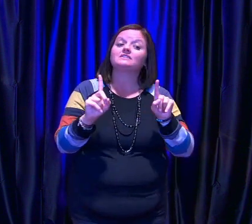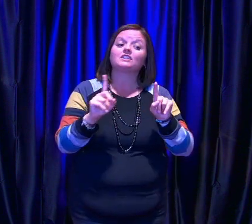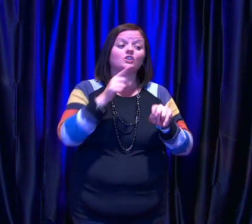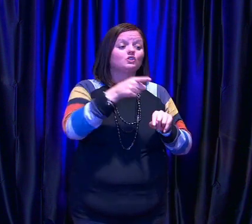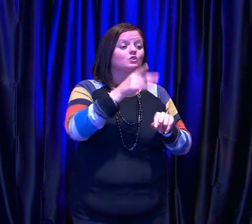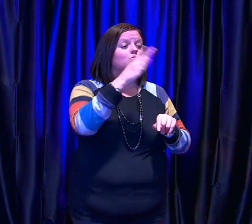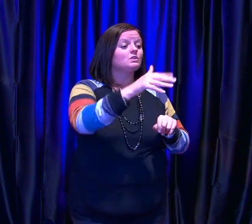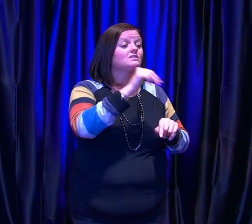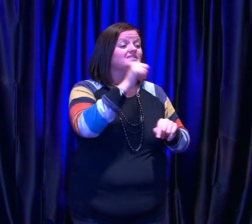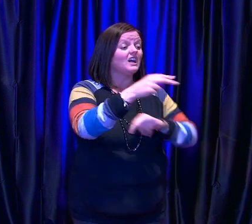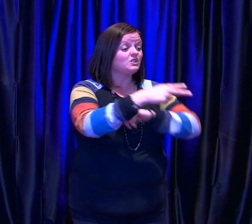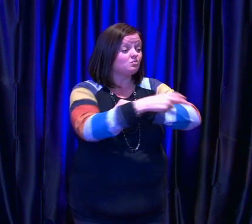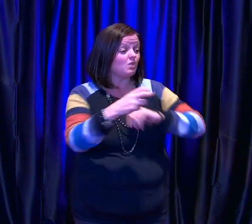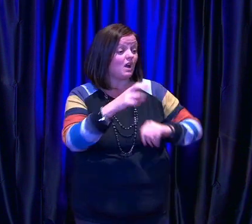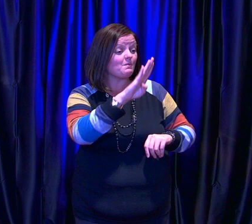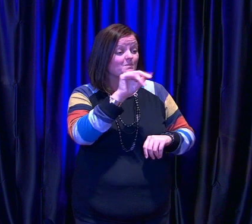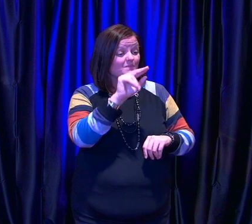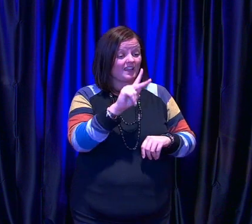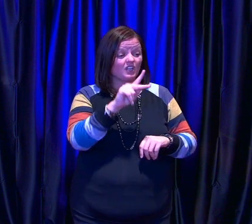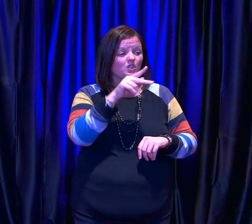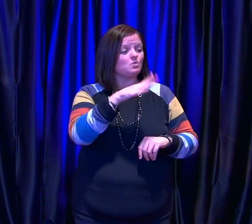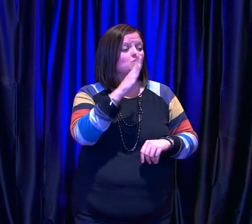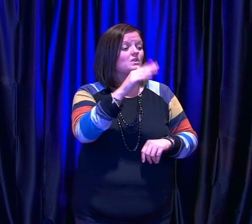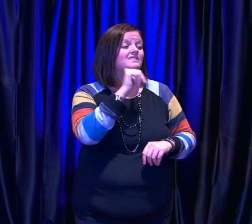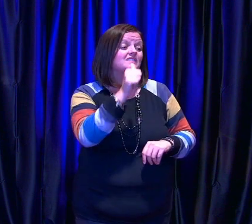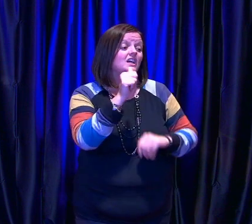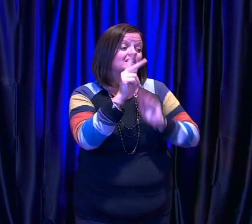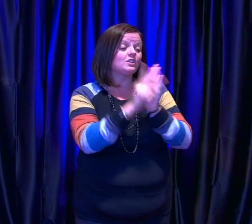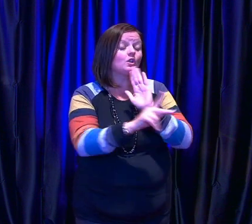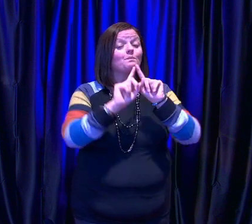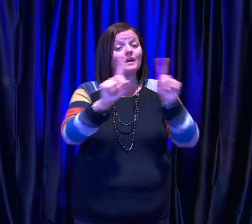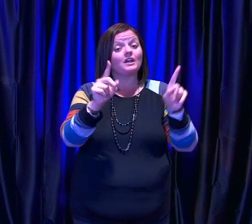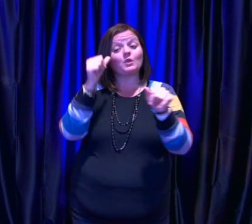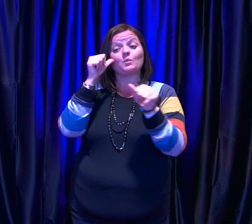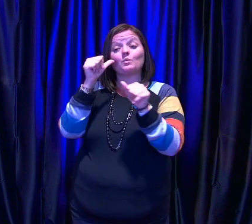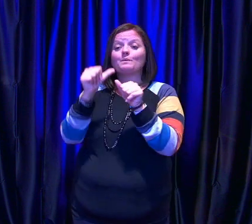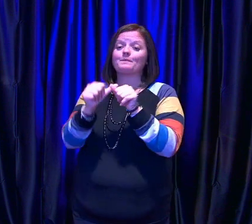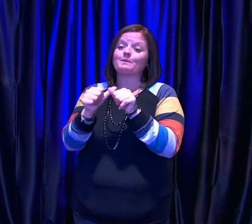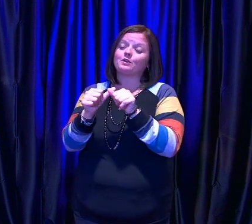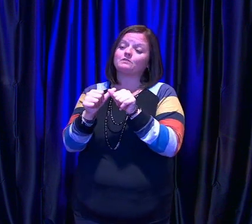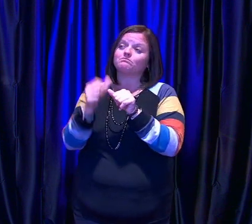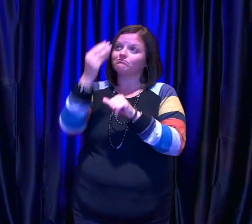rob a bank thou shall not kill but remember to keep the sabbath